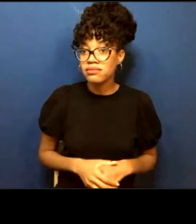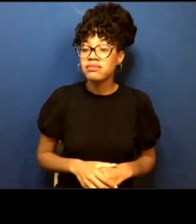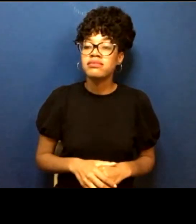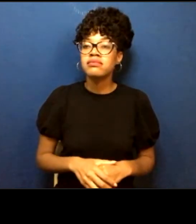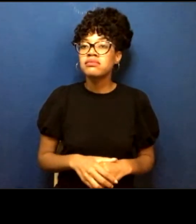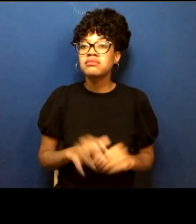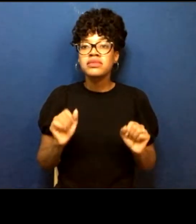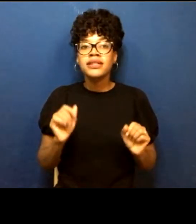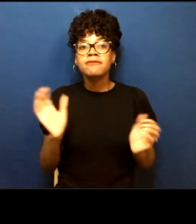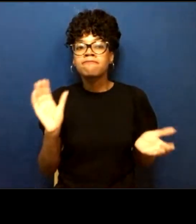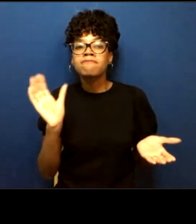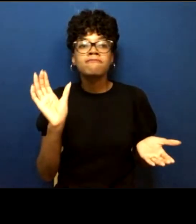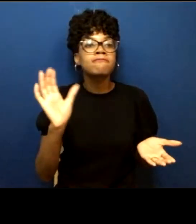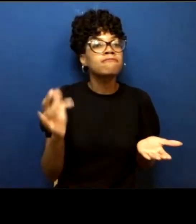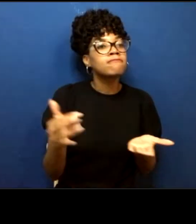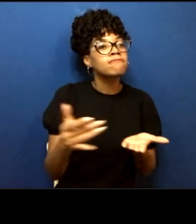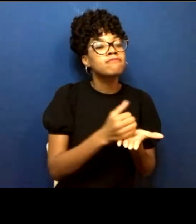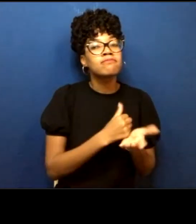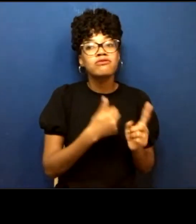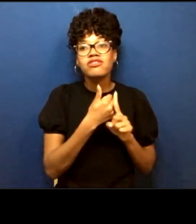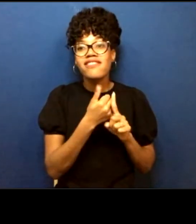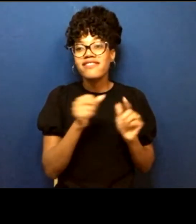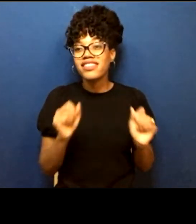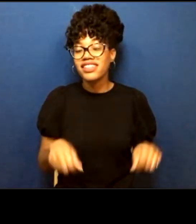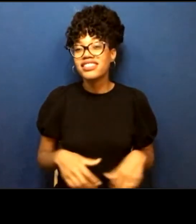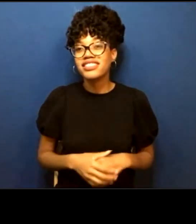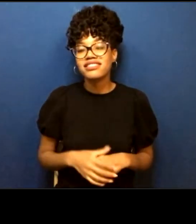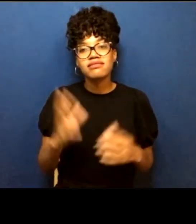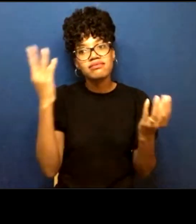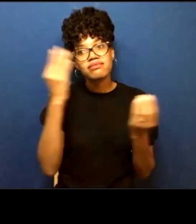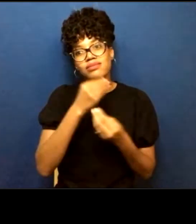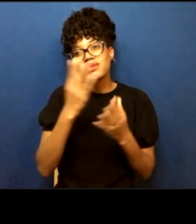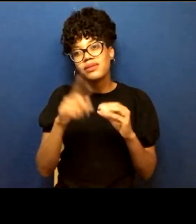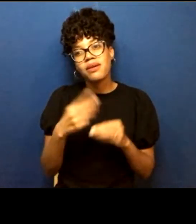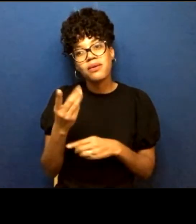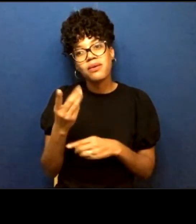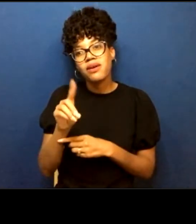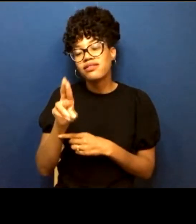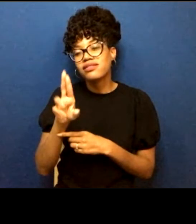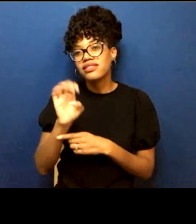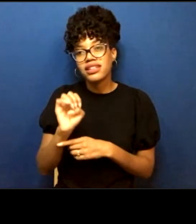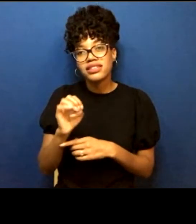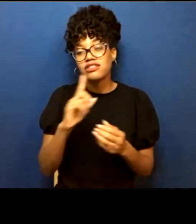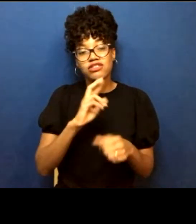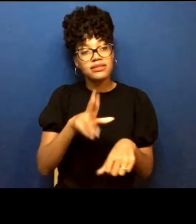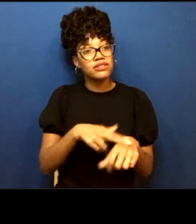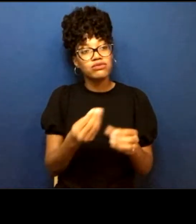and collect on your own. So yes, that's the beauty of wild rice. It's natively growing out here and we can harvest it